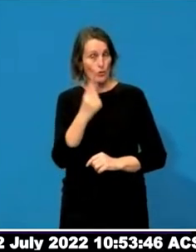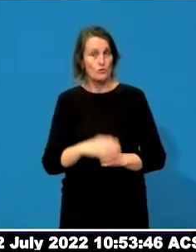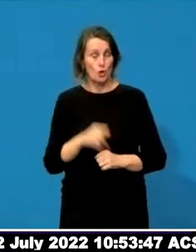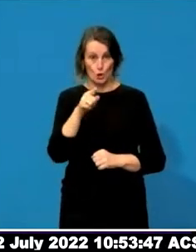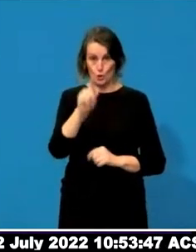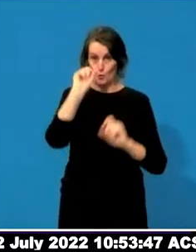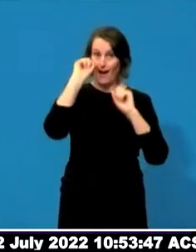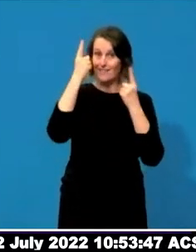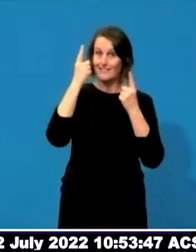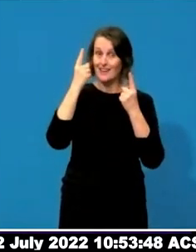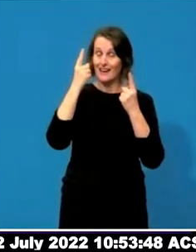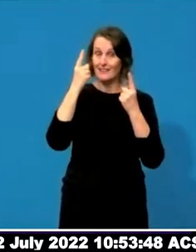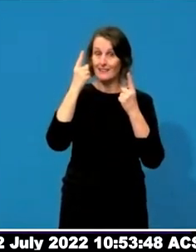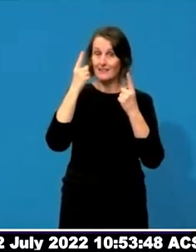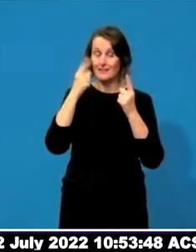of a thin market is?